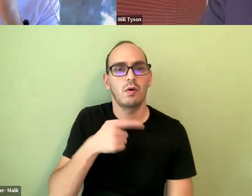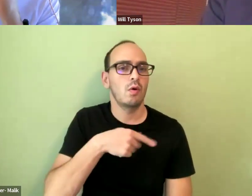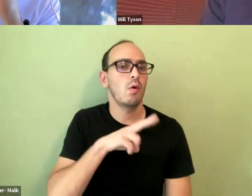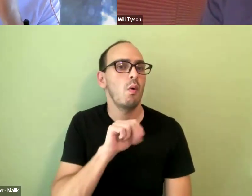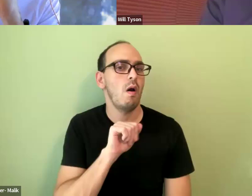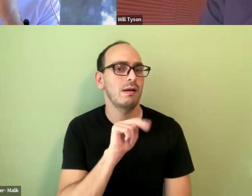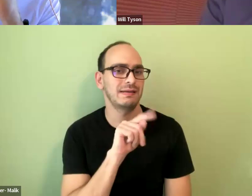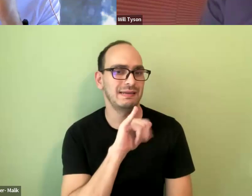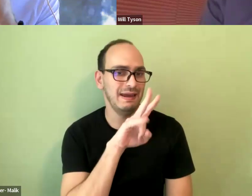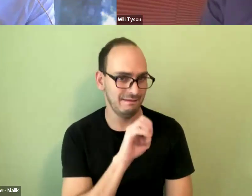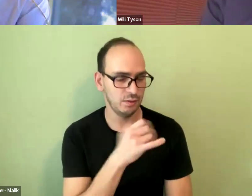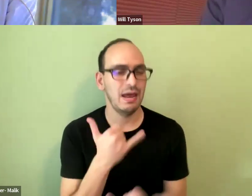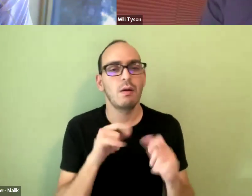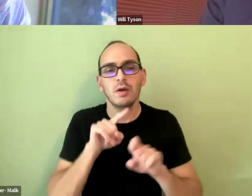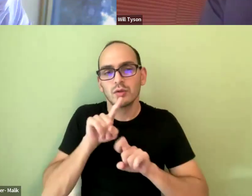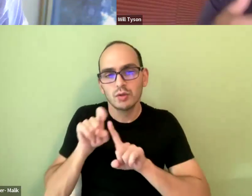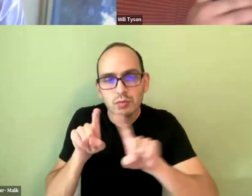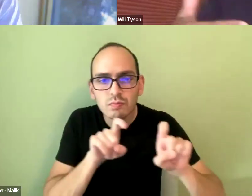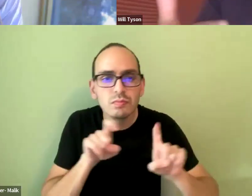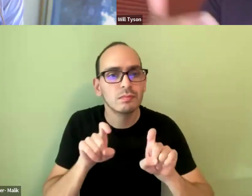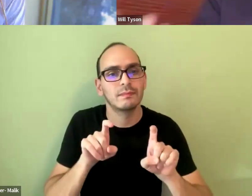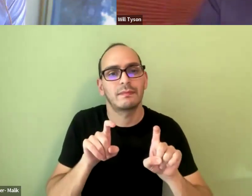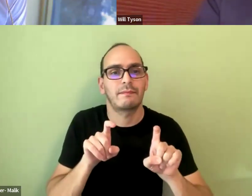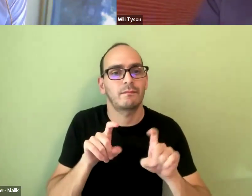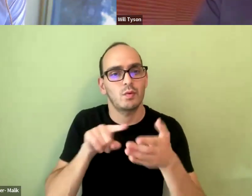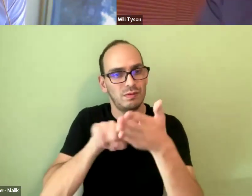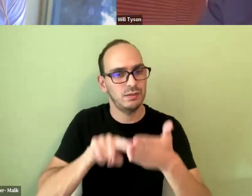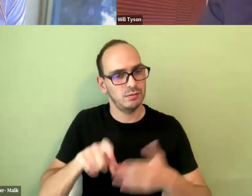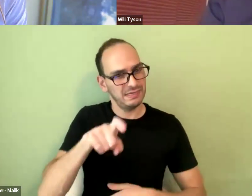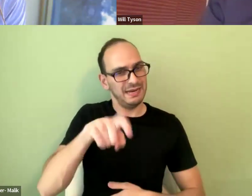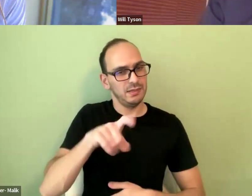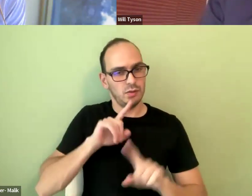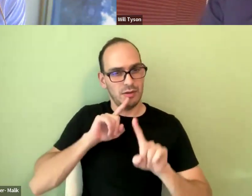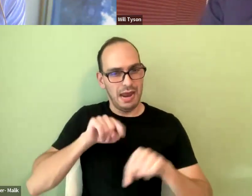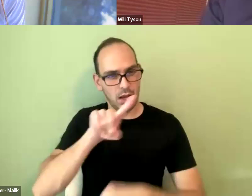Now do a lot of survey research because again that is what was necessary to answer the question.